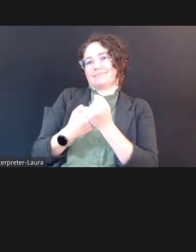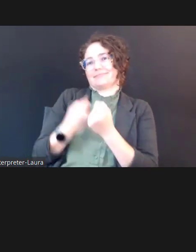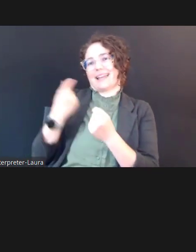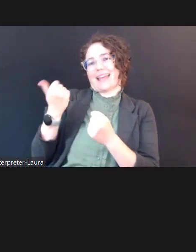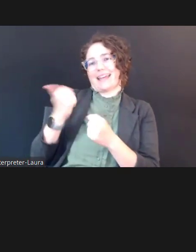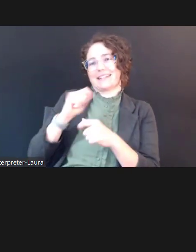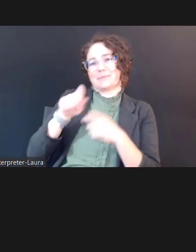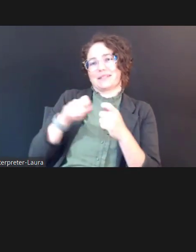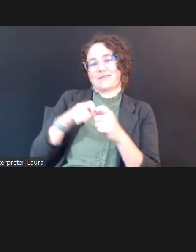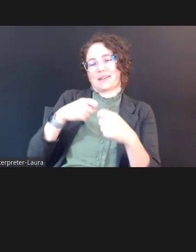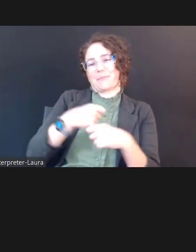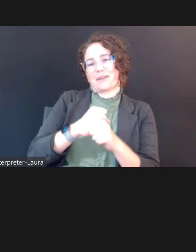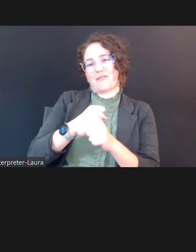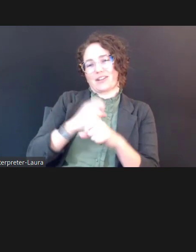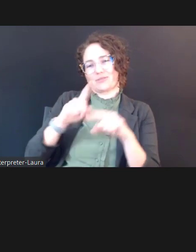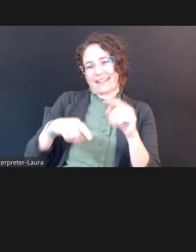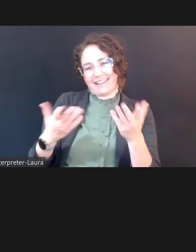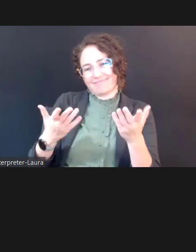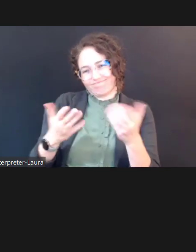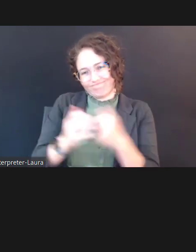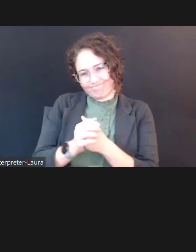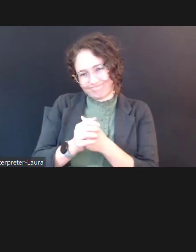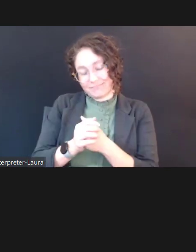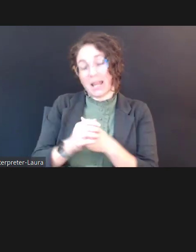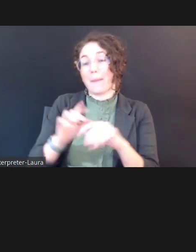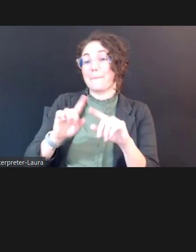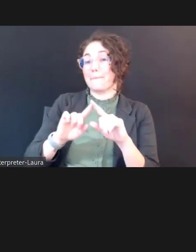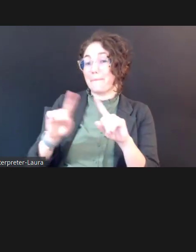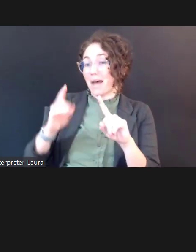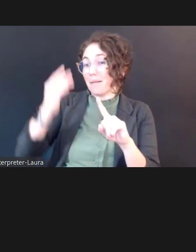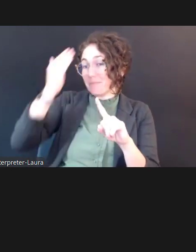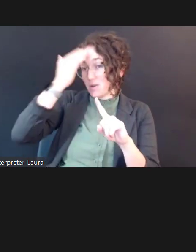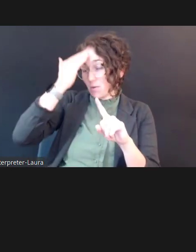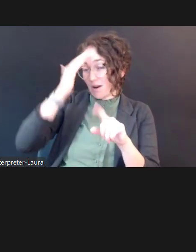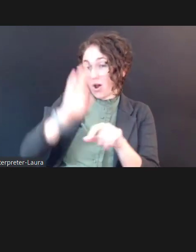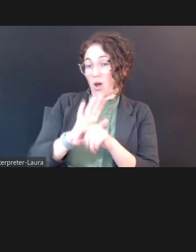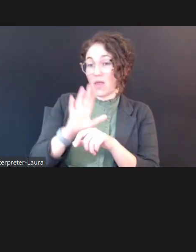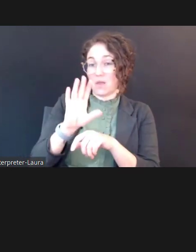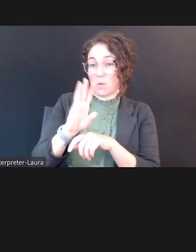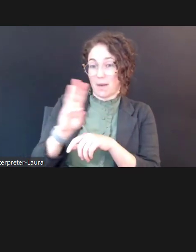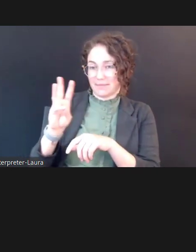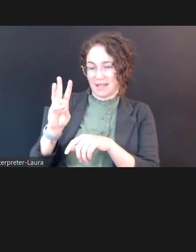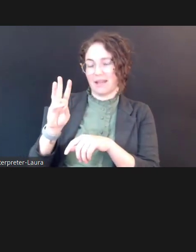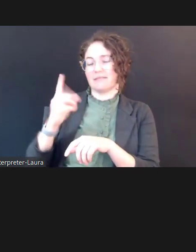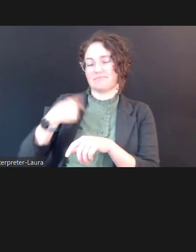Be aware on our website, we have included a number of the currently